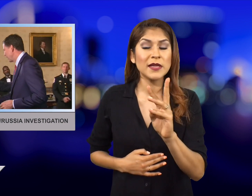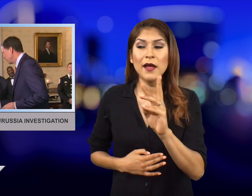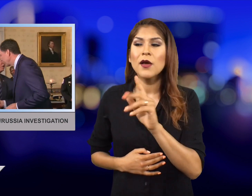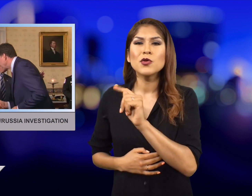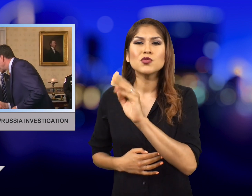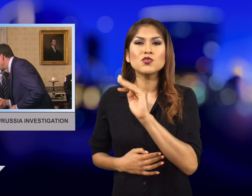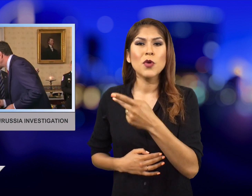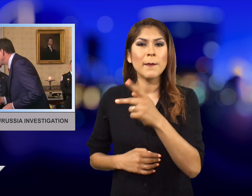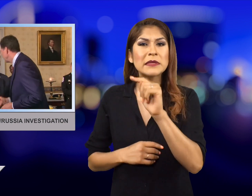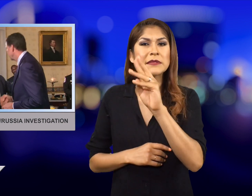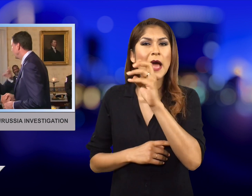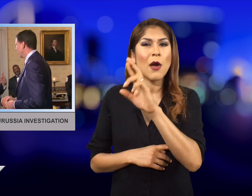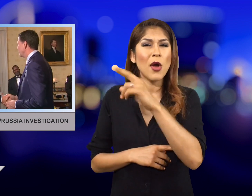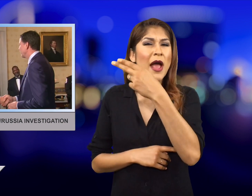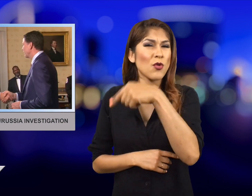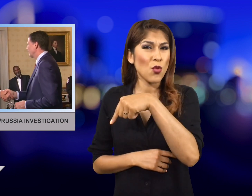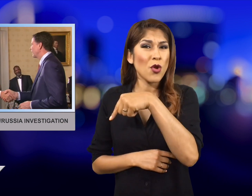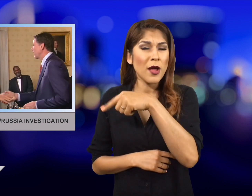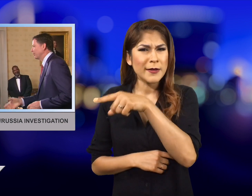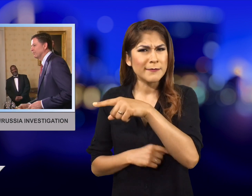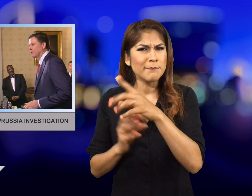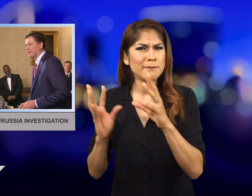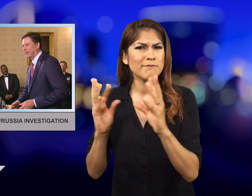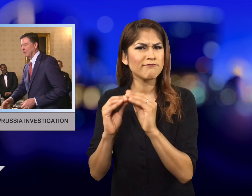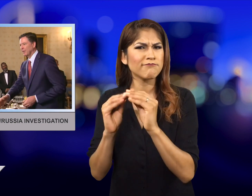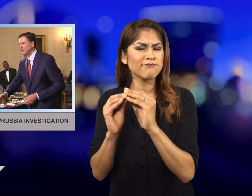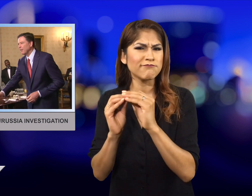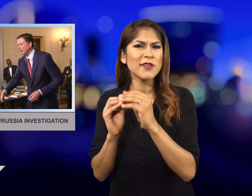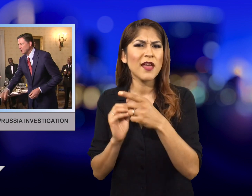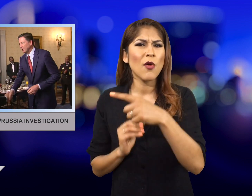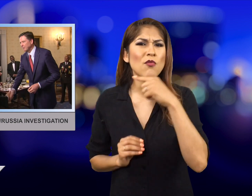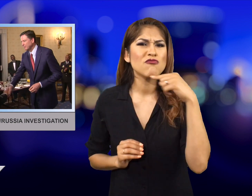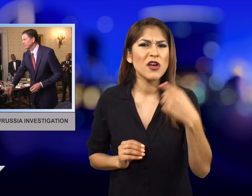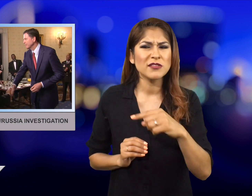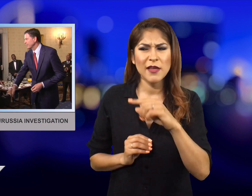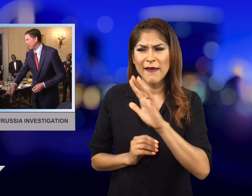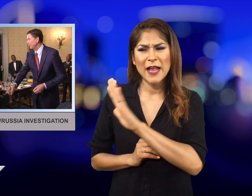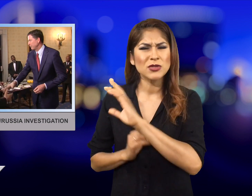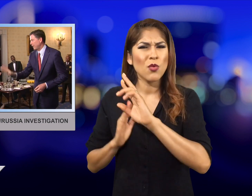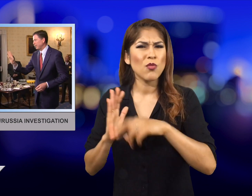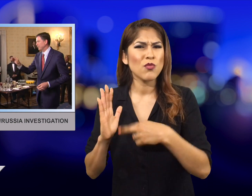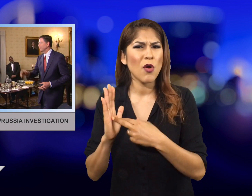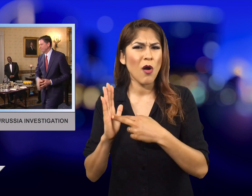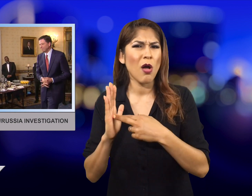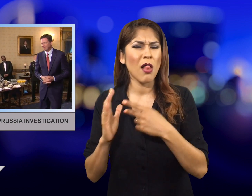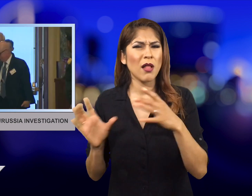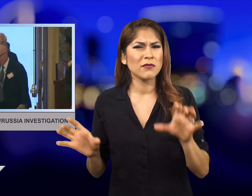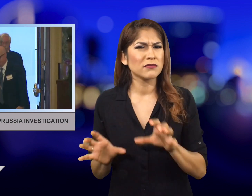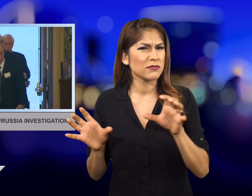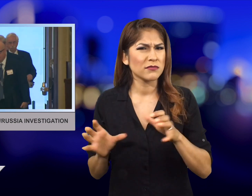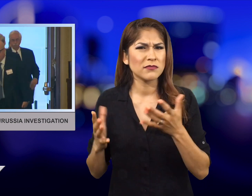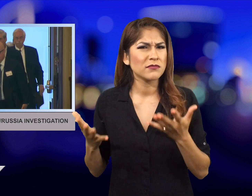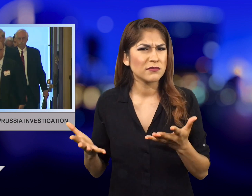misleading statement aboard Air Force One regarding the June 2016 meeting with Russians